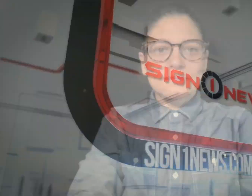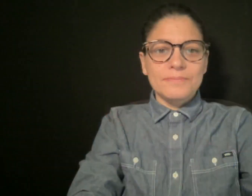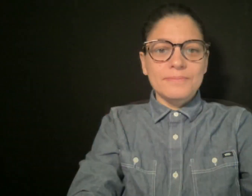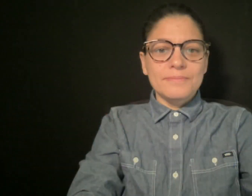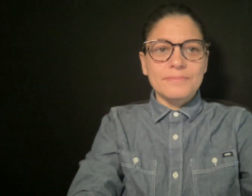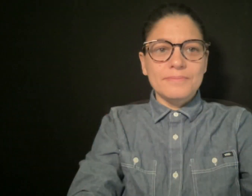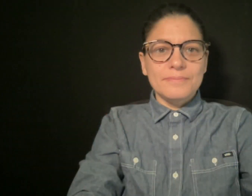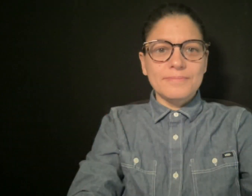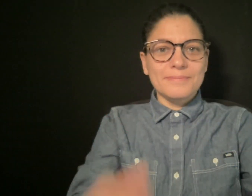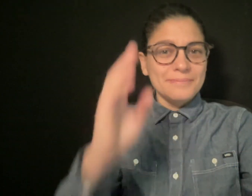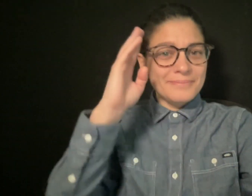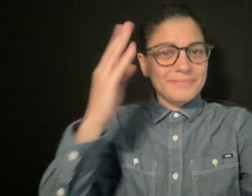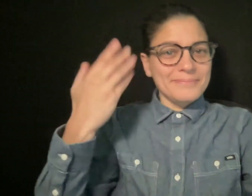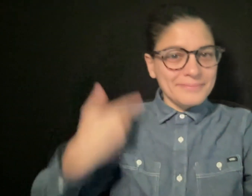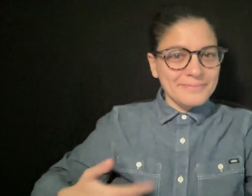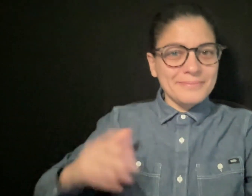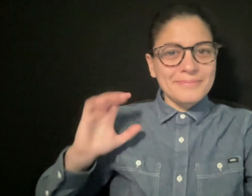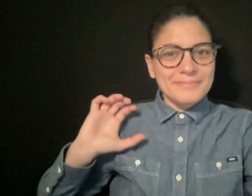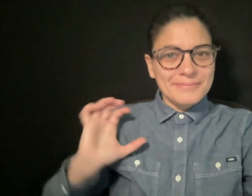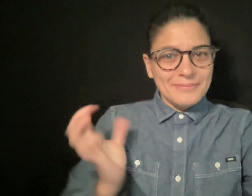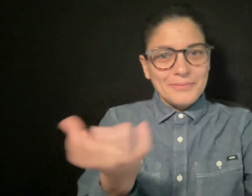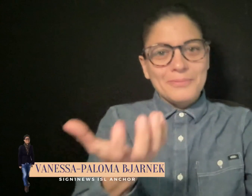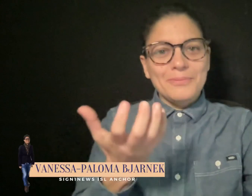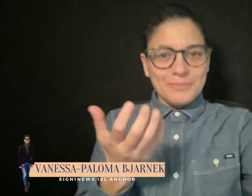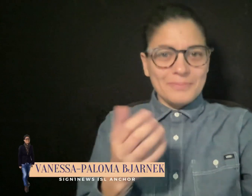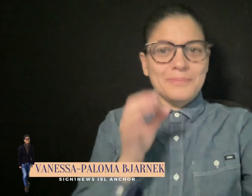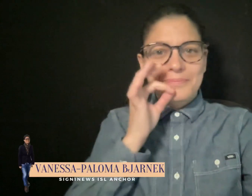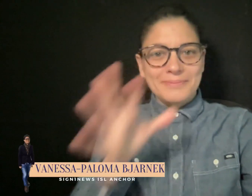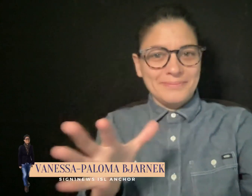Hello everyone of Sign1News anchor Vanessa Paloma Bjarnek here's a quick look at the